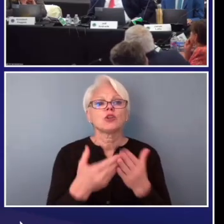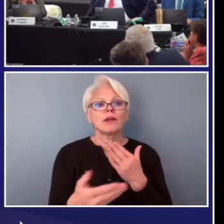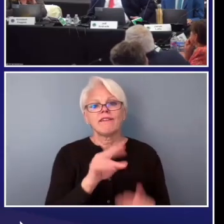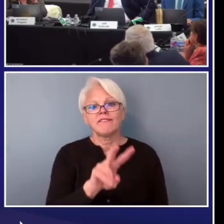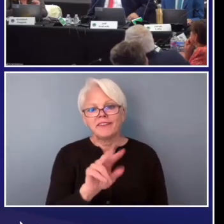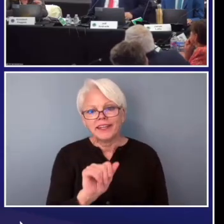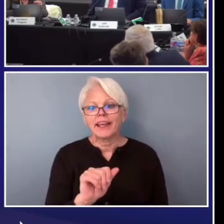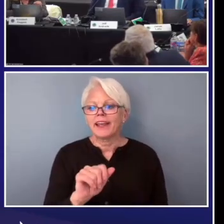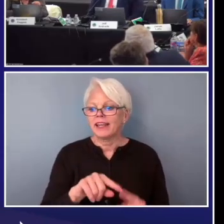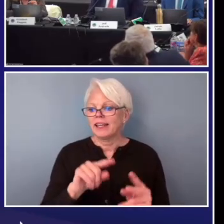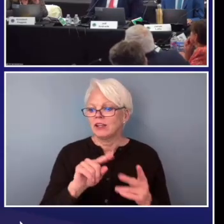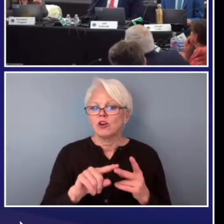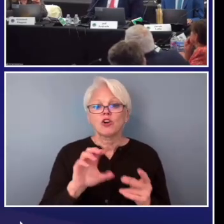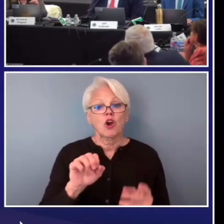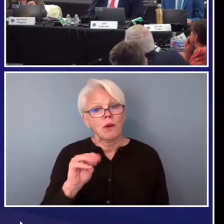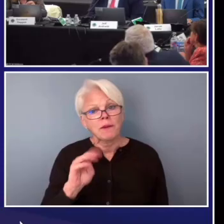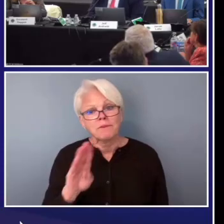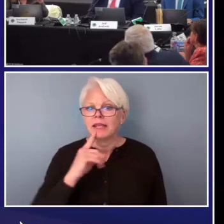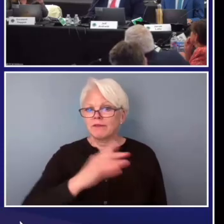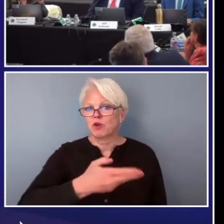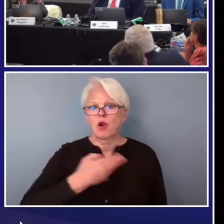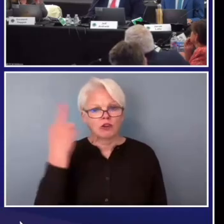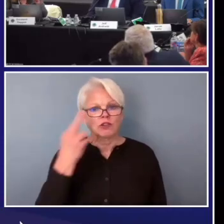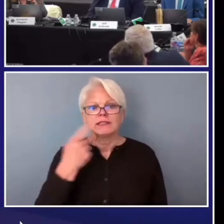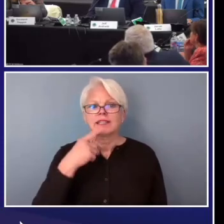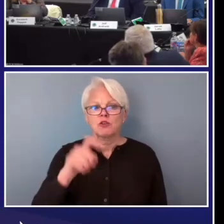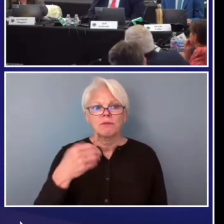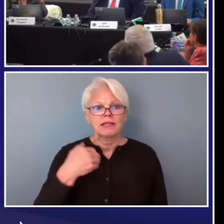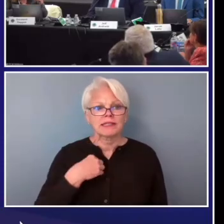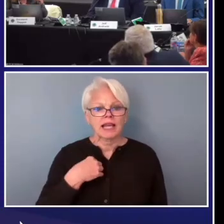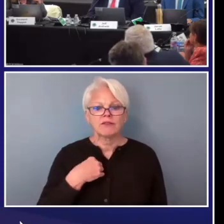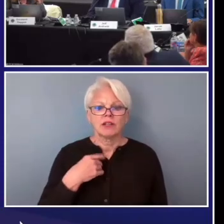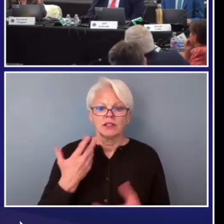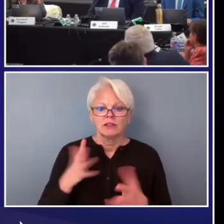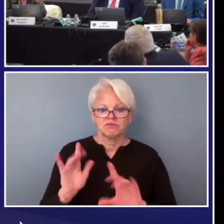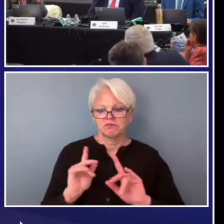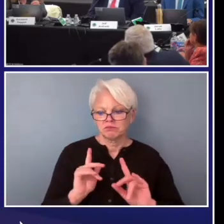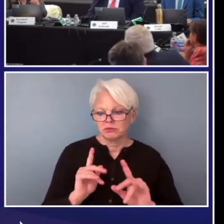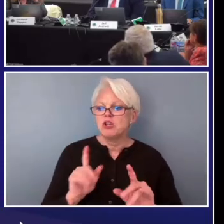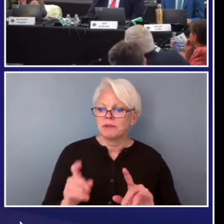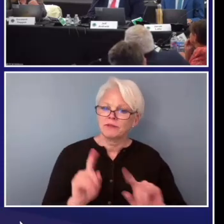even OMB for hiring purposes, say you have to have attended or have maybe a credential in a certain field